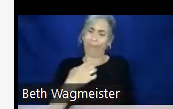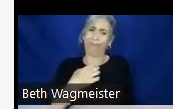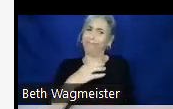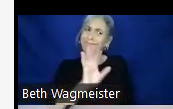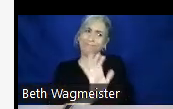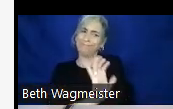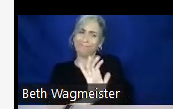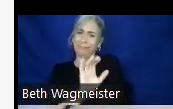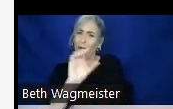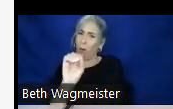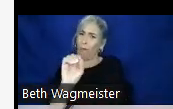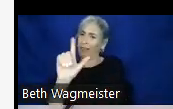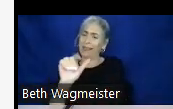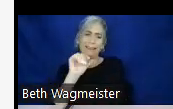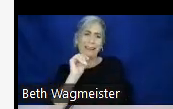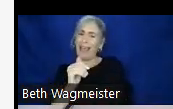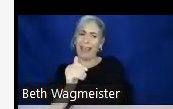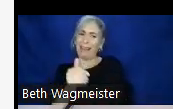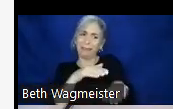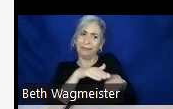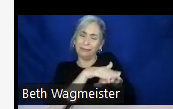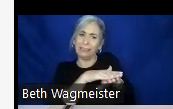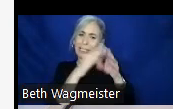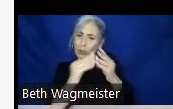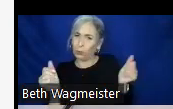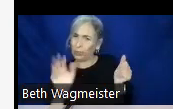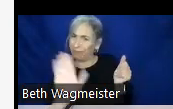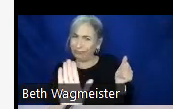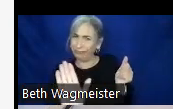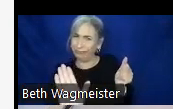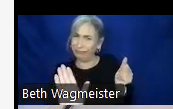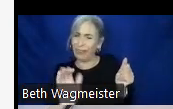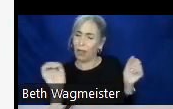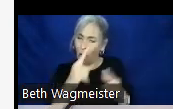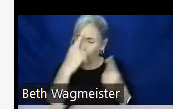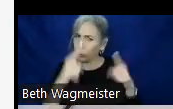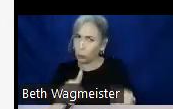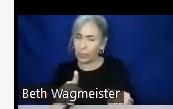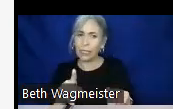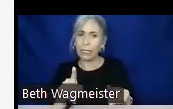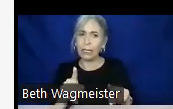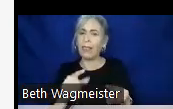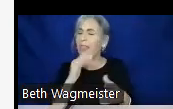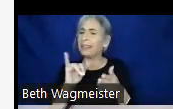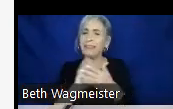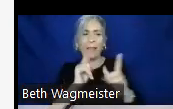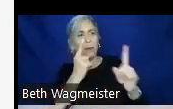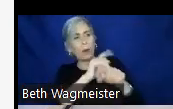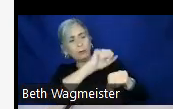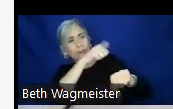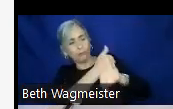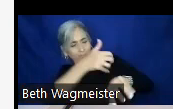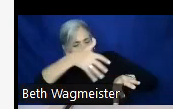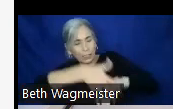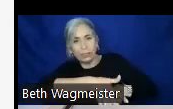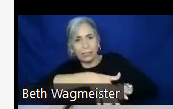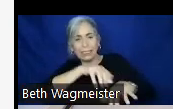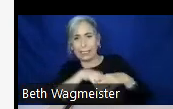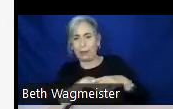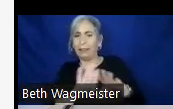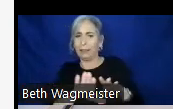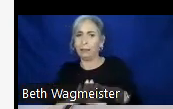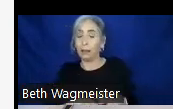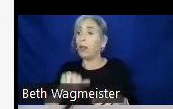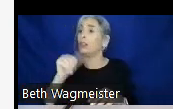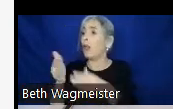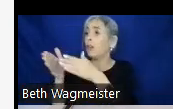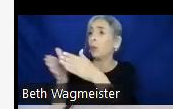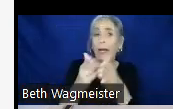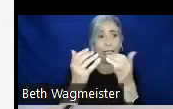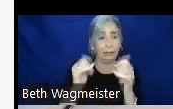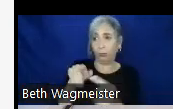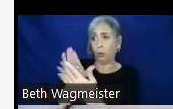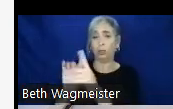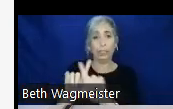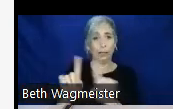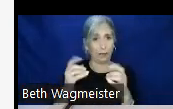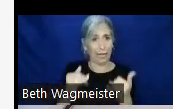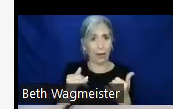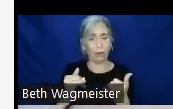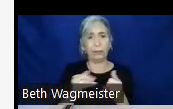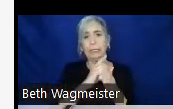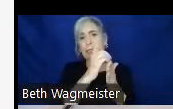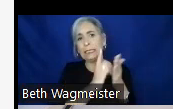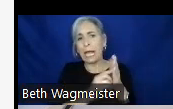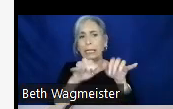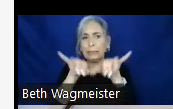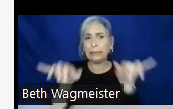That is not the way. But there are other ways. Design systems frames are an excellent way to